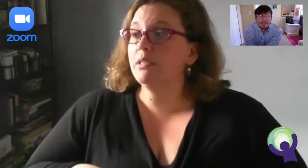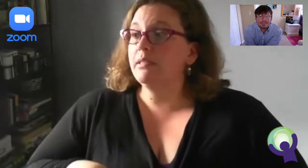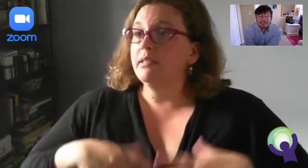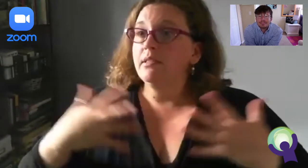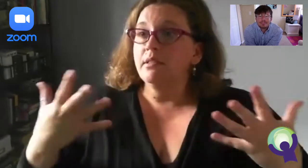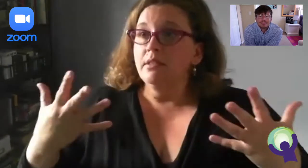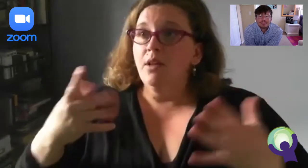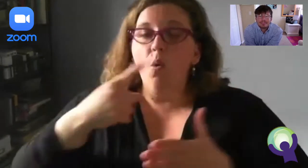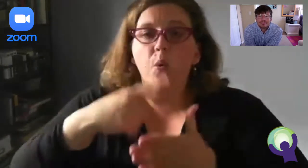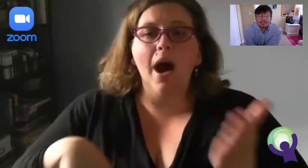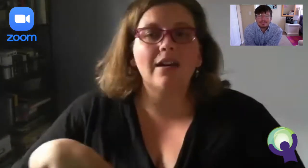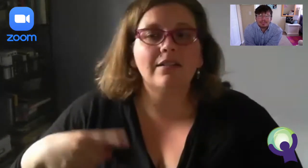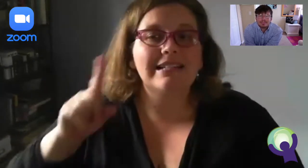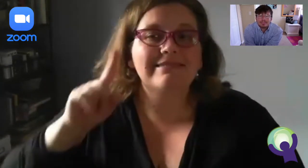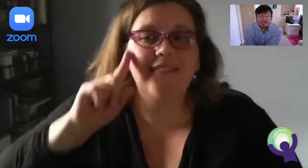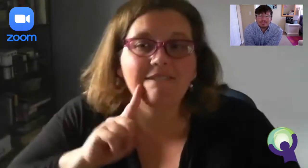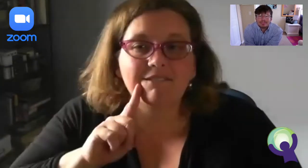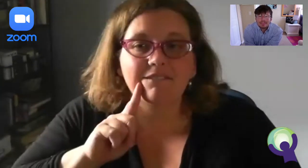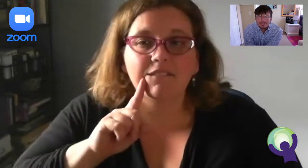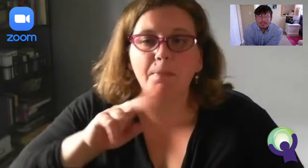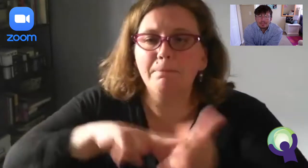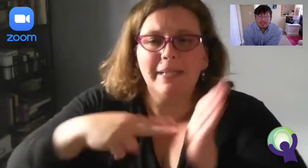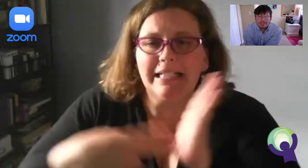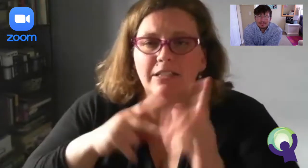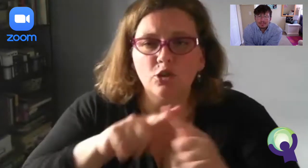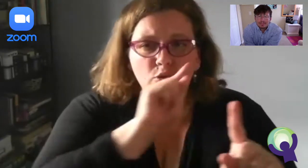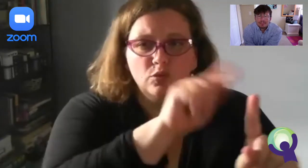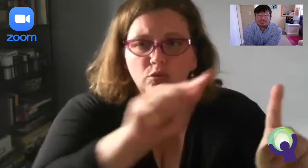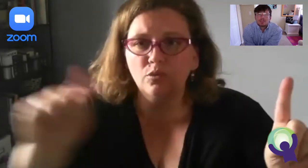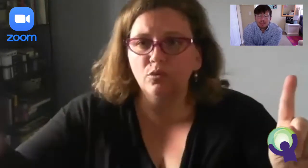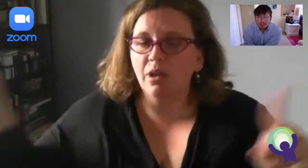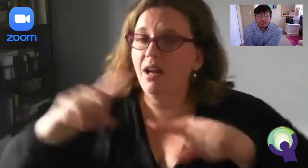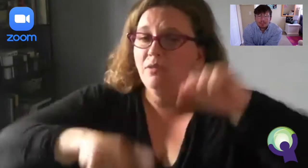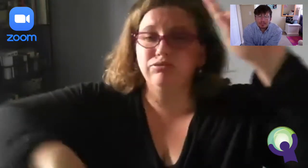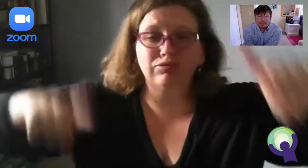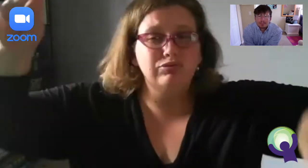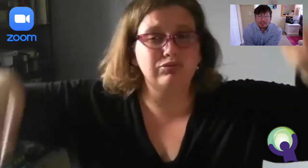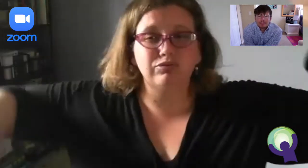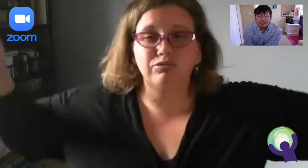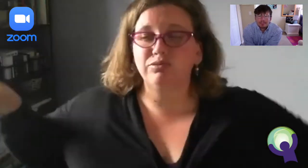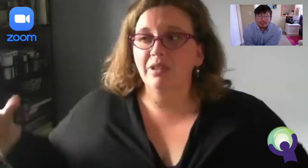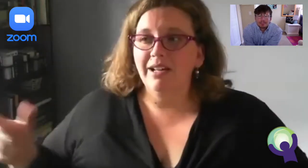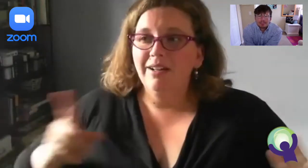communication modes and what deafness means to each of them.